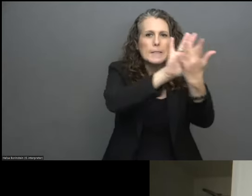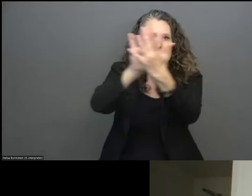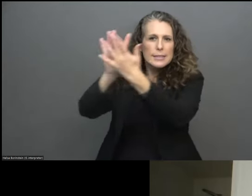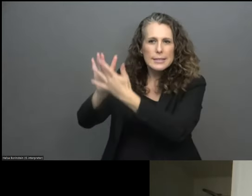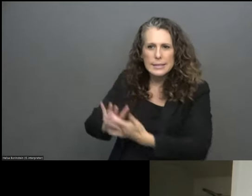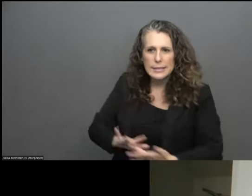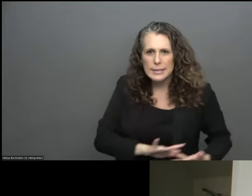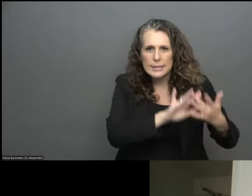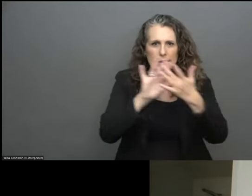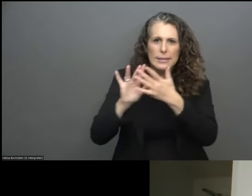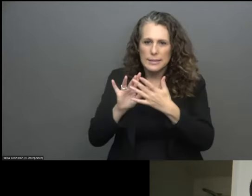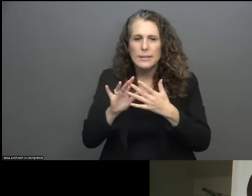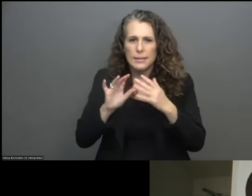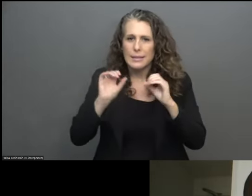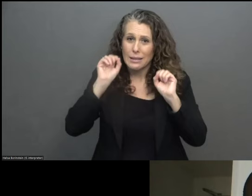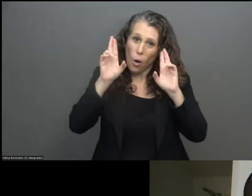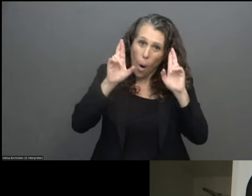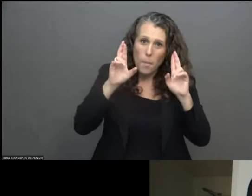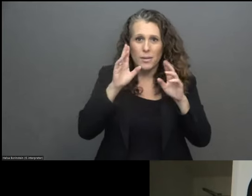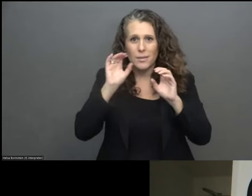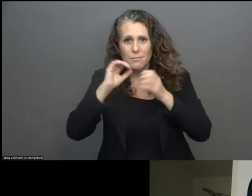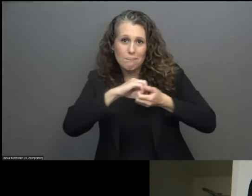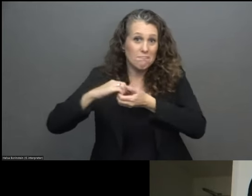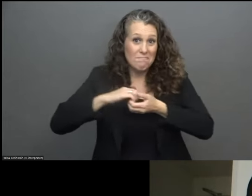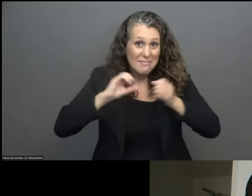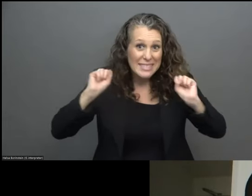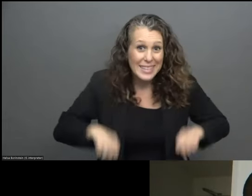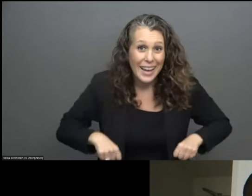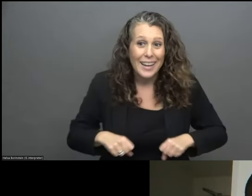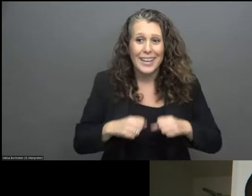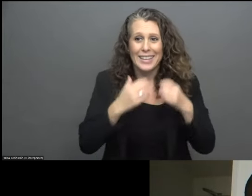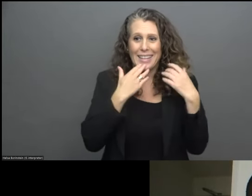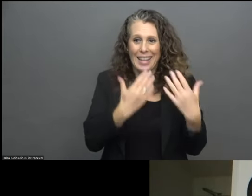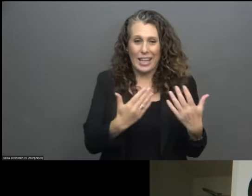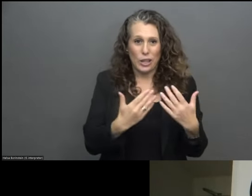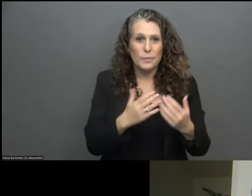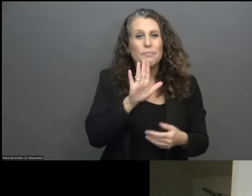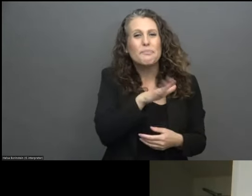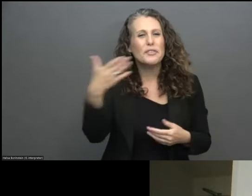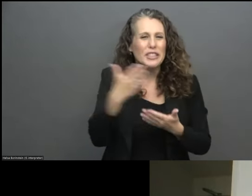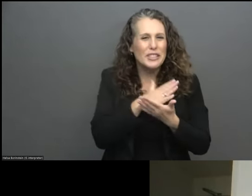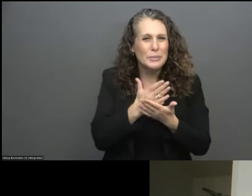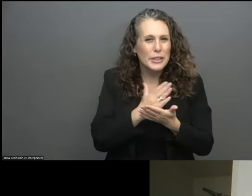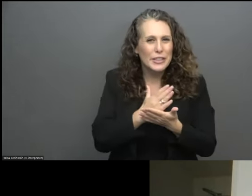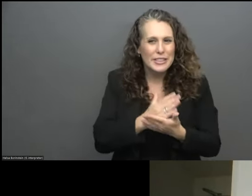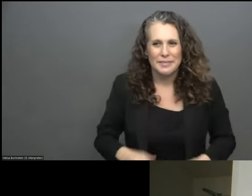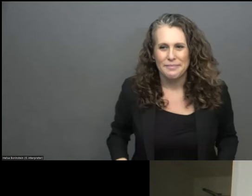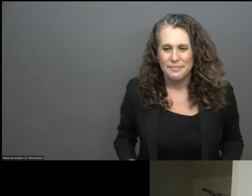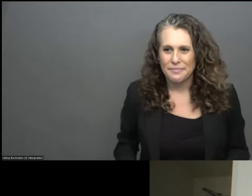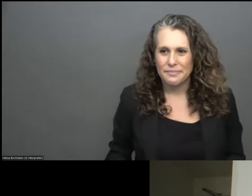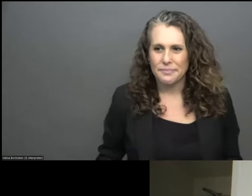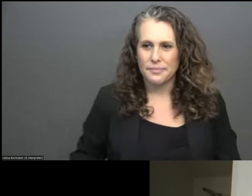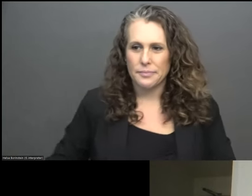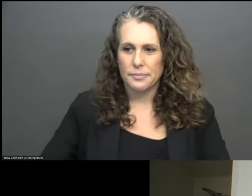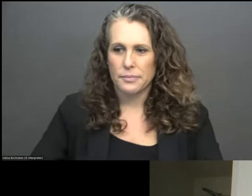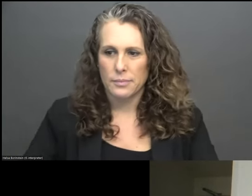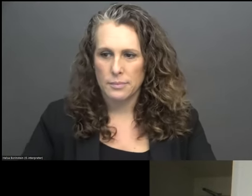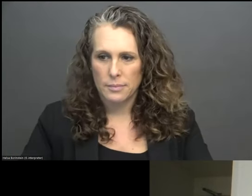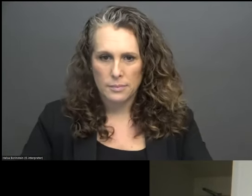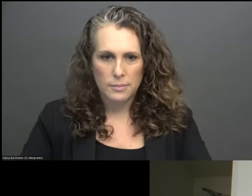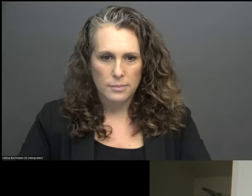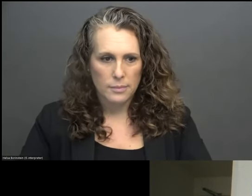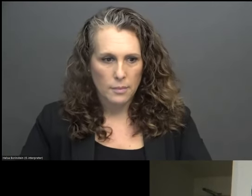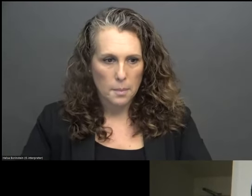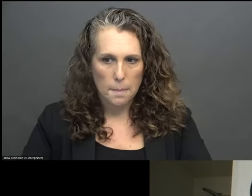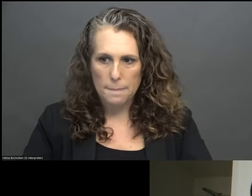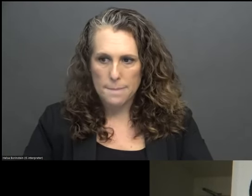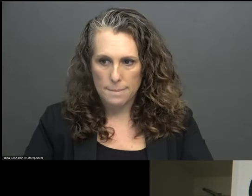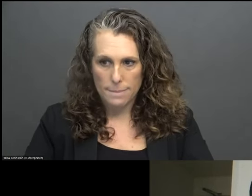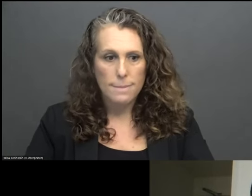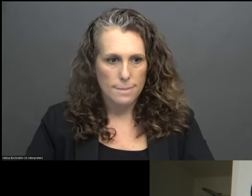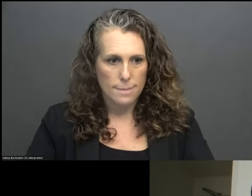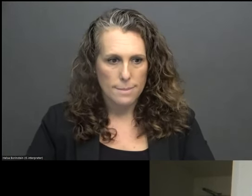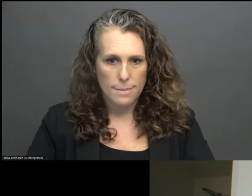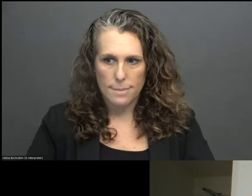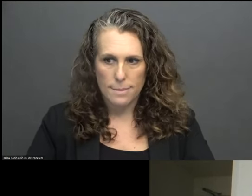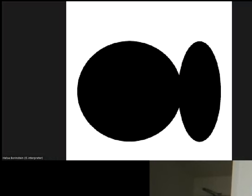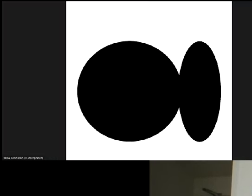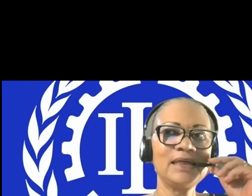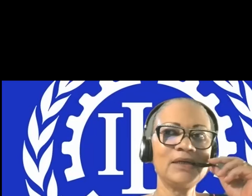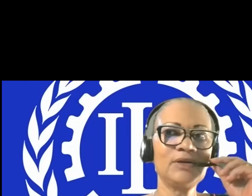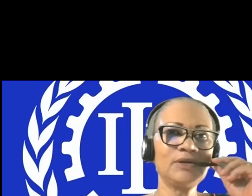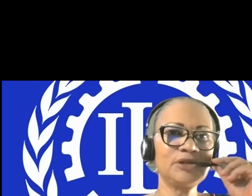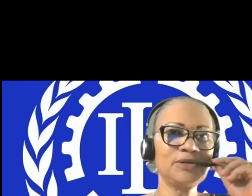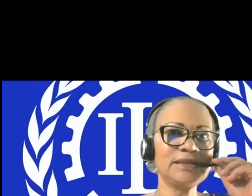to reach out and do work and collaborate. 10:34:06 Thank you.